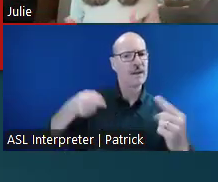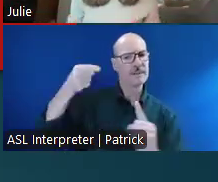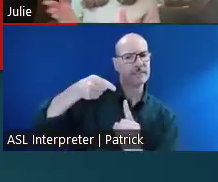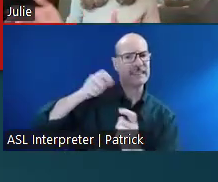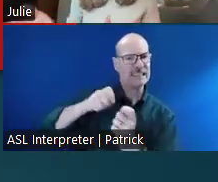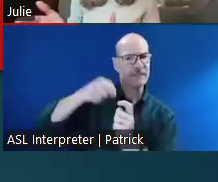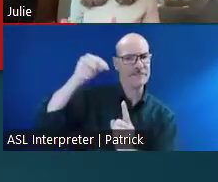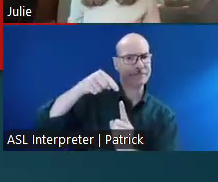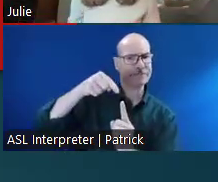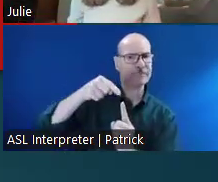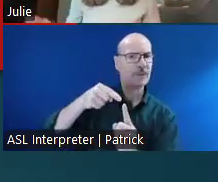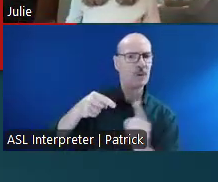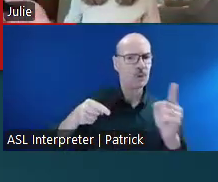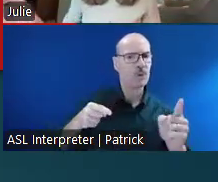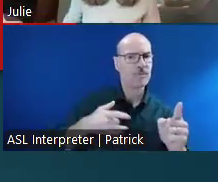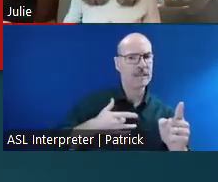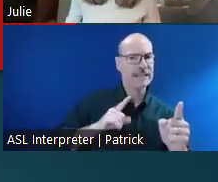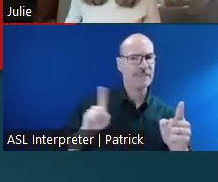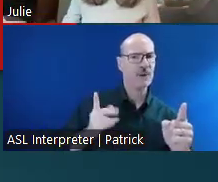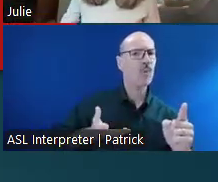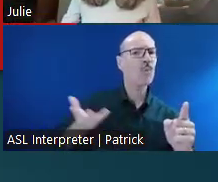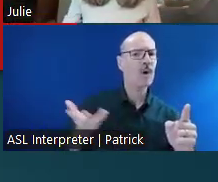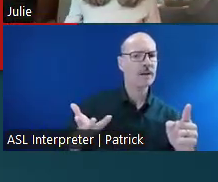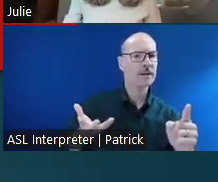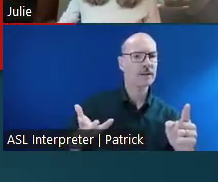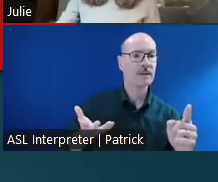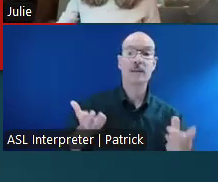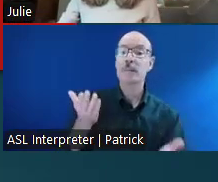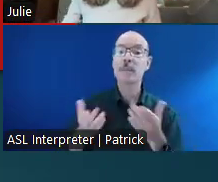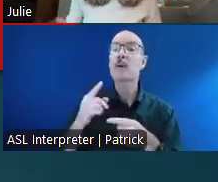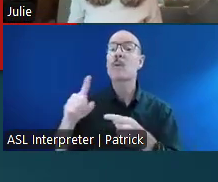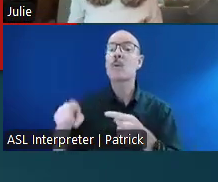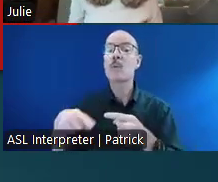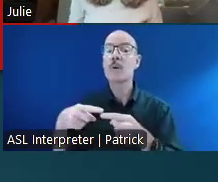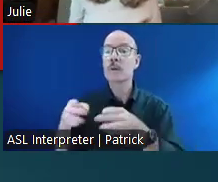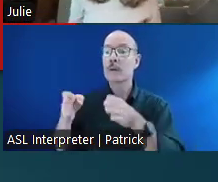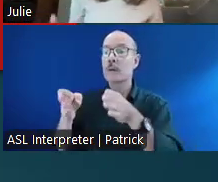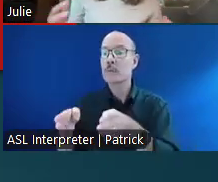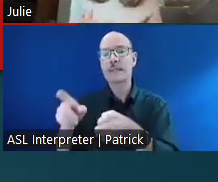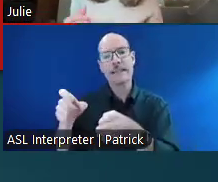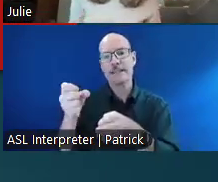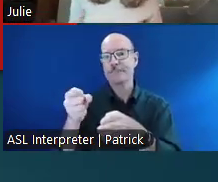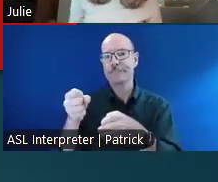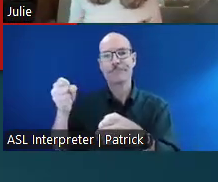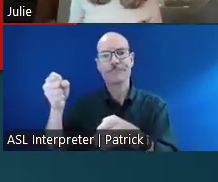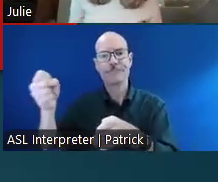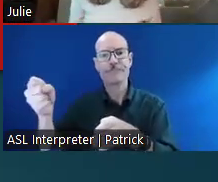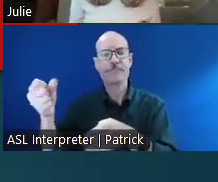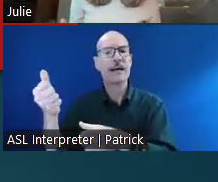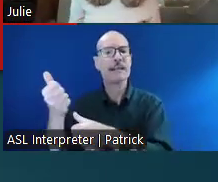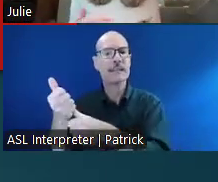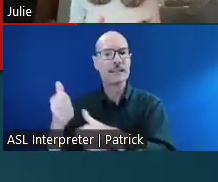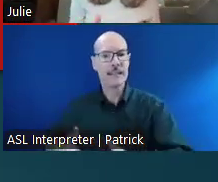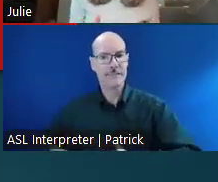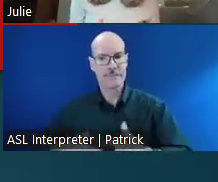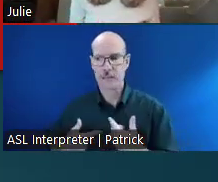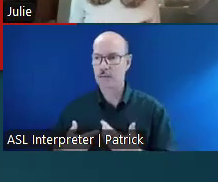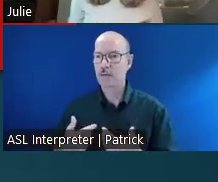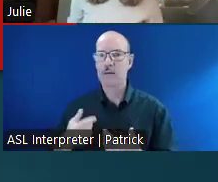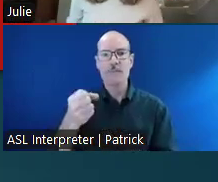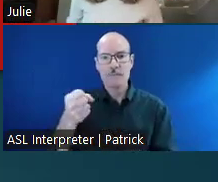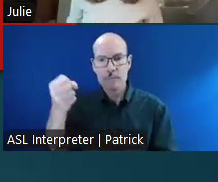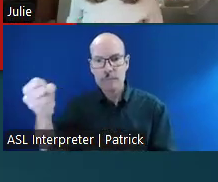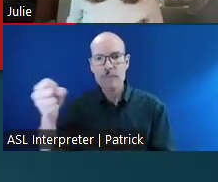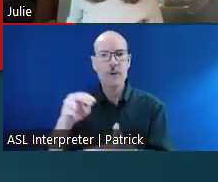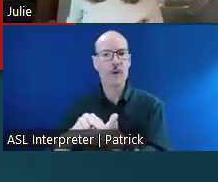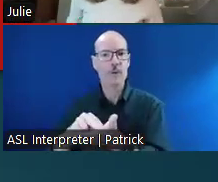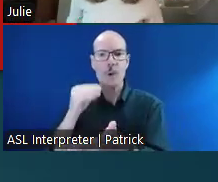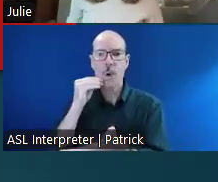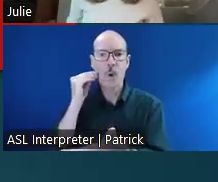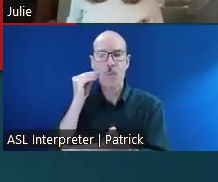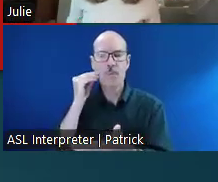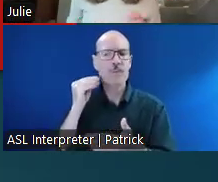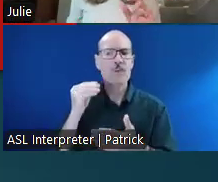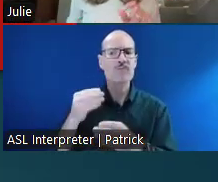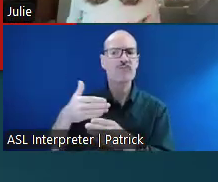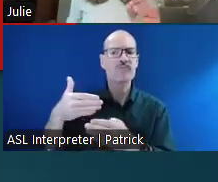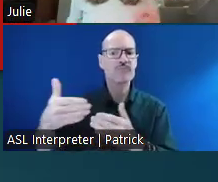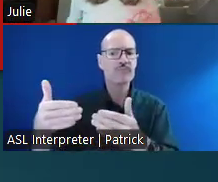And sometimes it's figuring out when the loved one should go to maybe assisted living, maybe nursing home or who should be stepping in to provide more help.